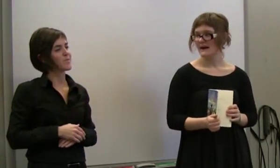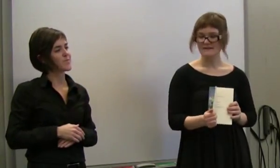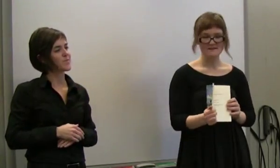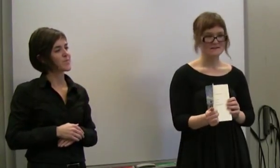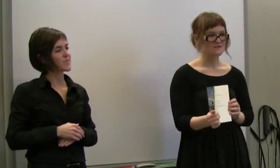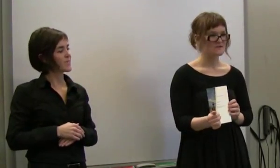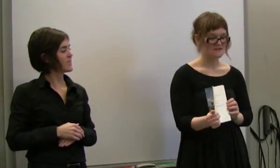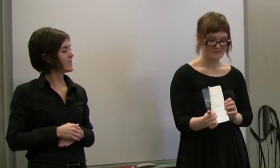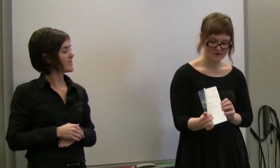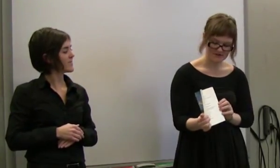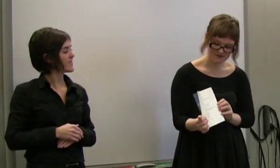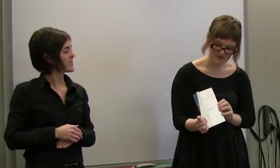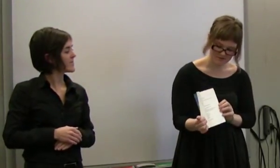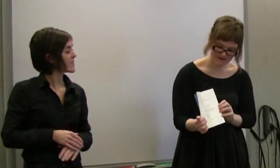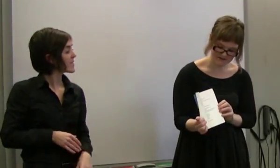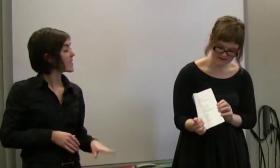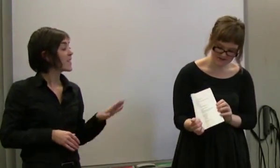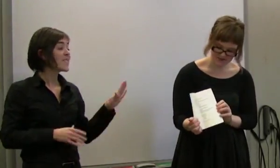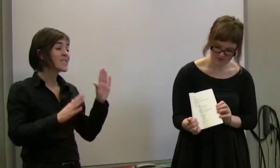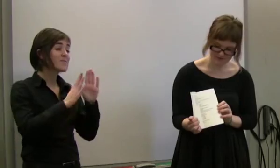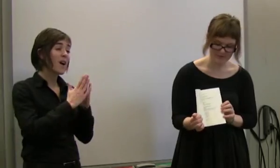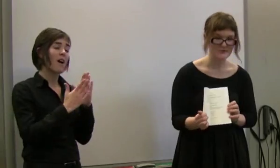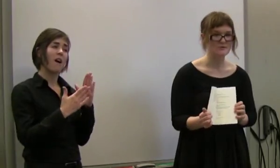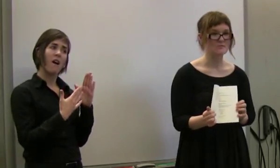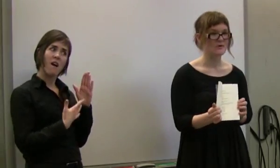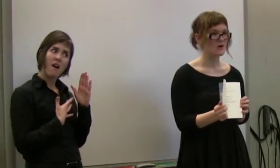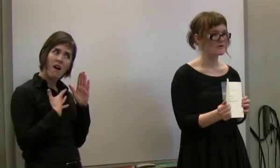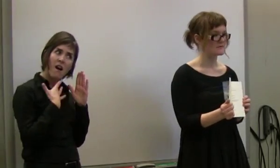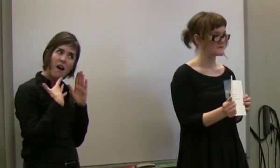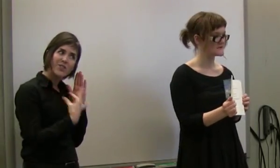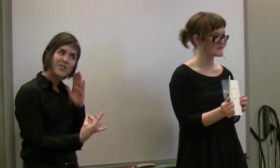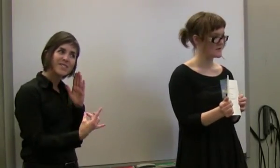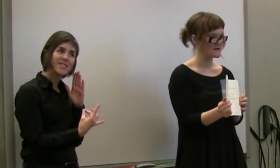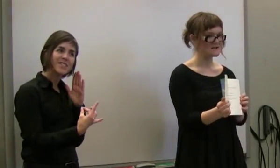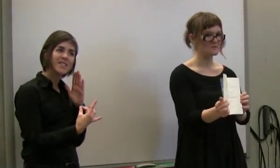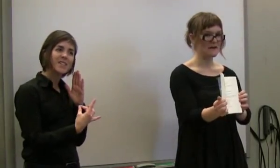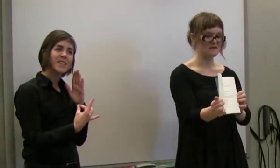It is also interesting because